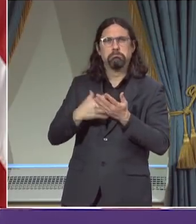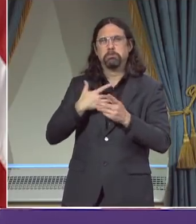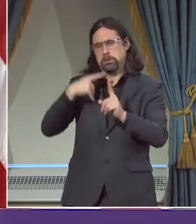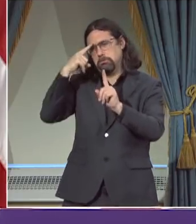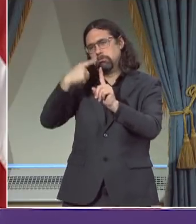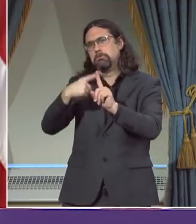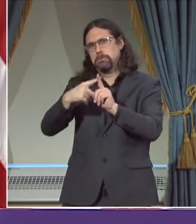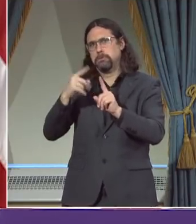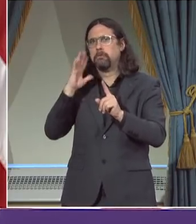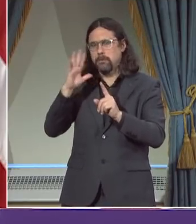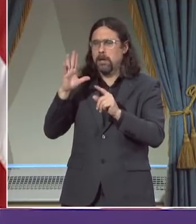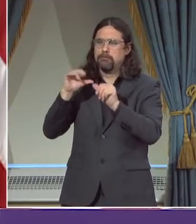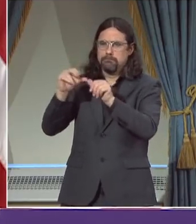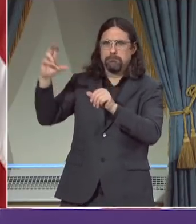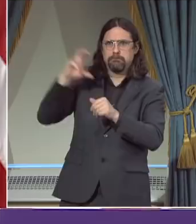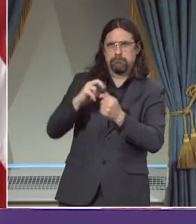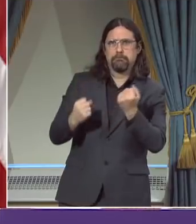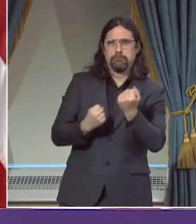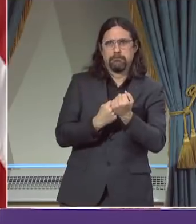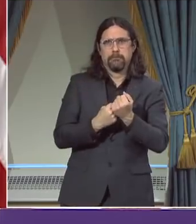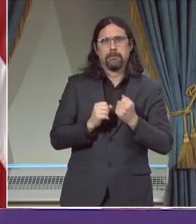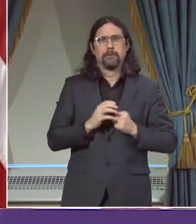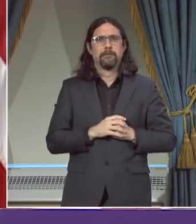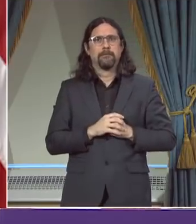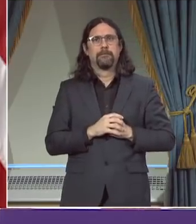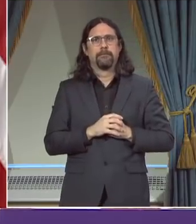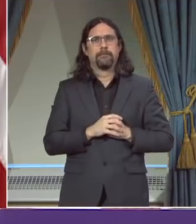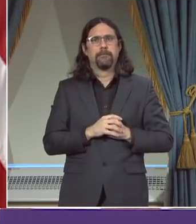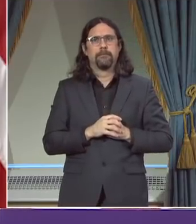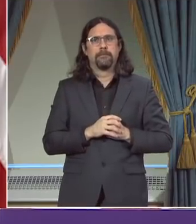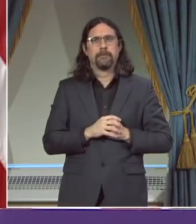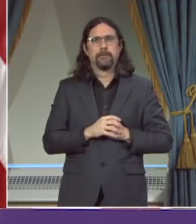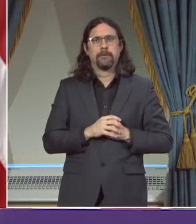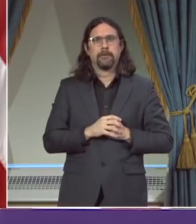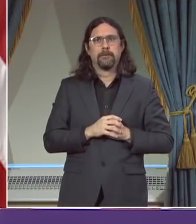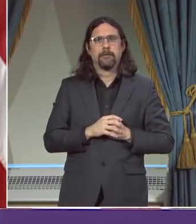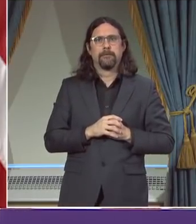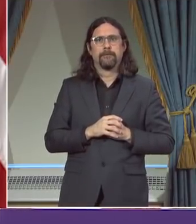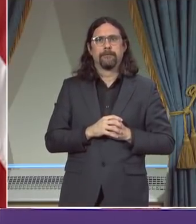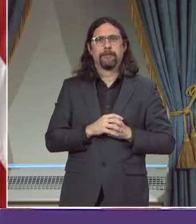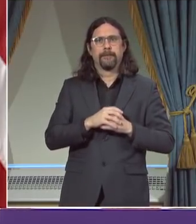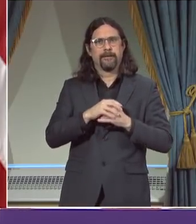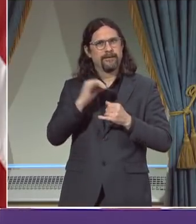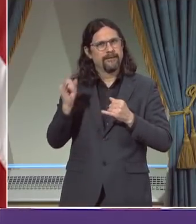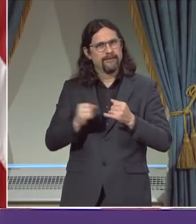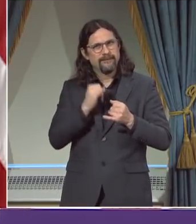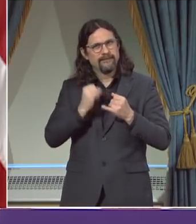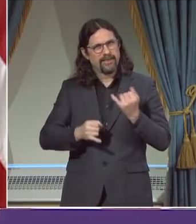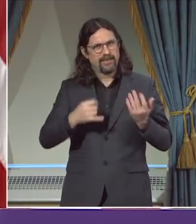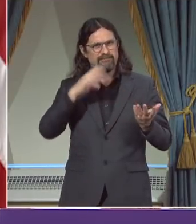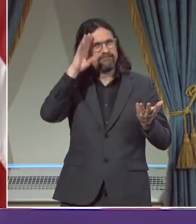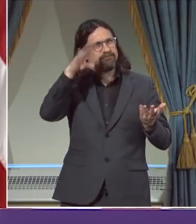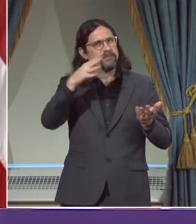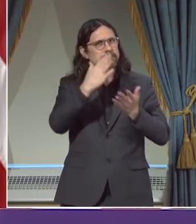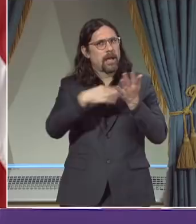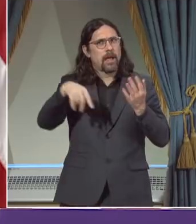SAY WE'RE HAVING A STRANGE EPEXRENICE. ALL OF US WOULD GO OUT IN SO MANY PARTS OF THE CITY AND SEE SOMETHING WE'VE NEVER SEEN BEFORE OR ONLY